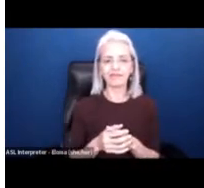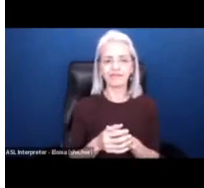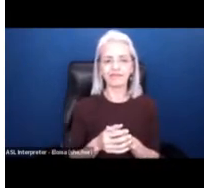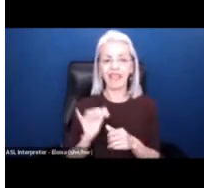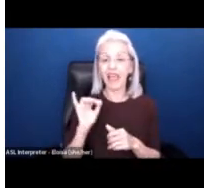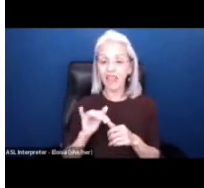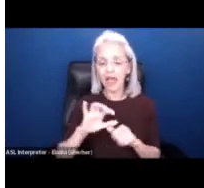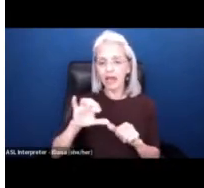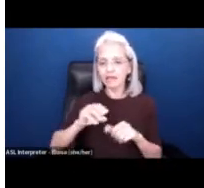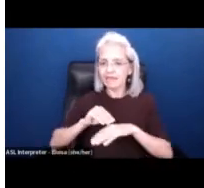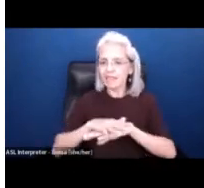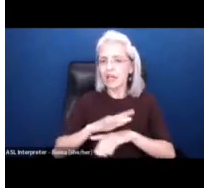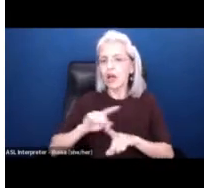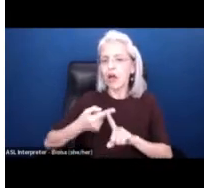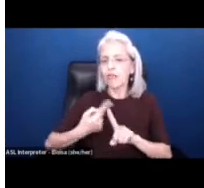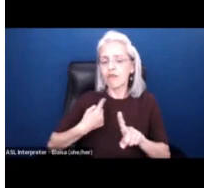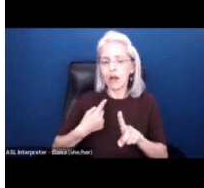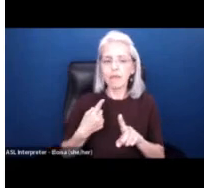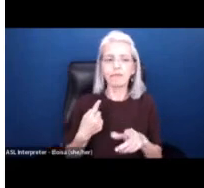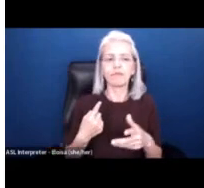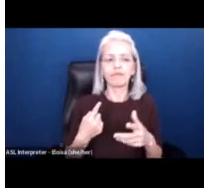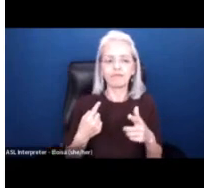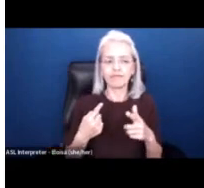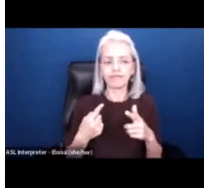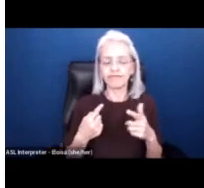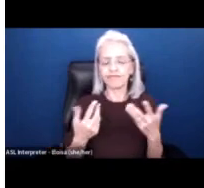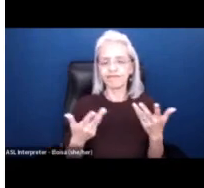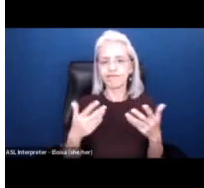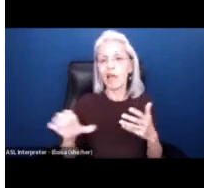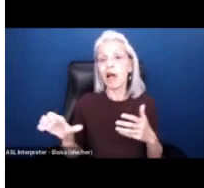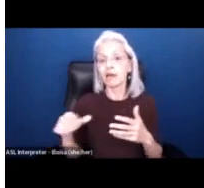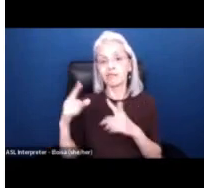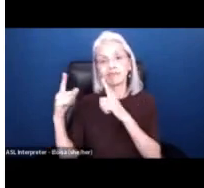multifactorial causes. Next